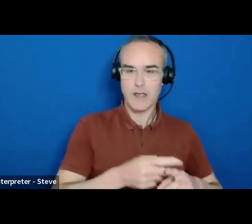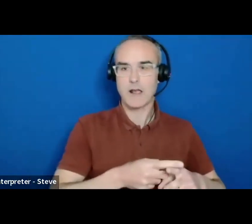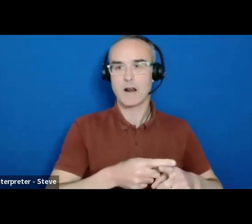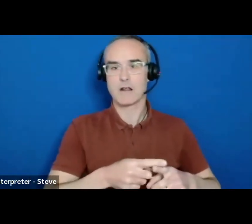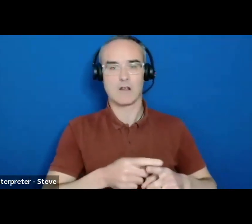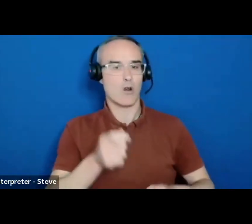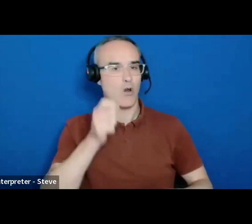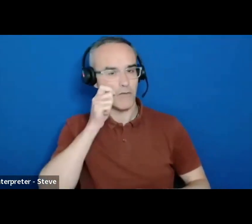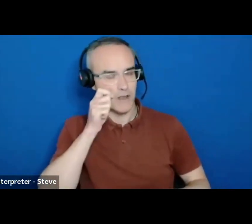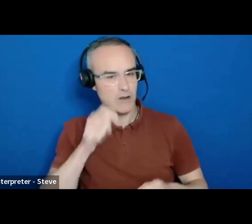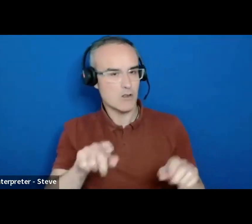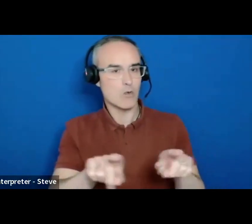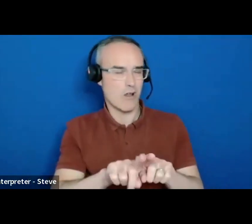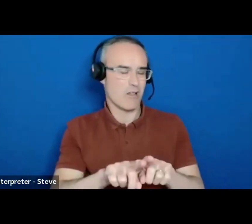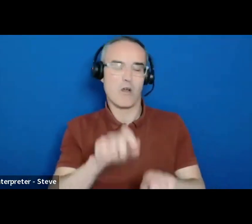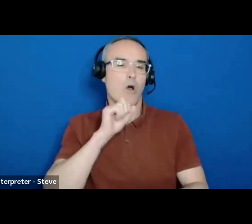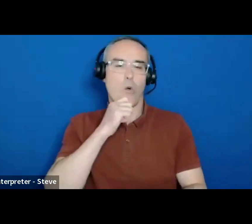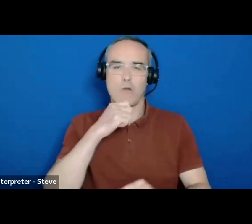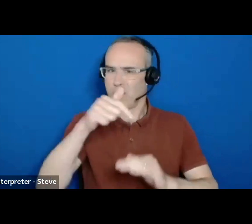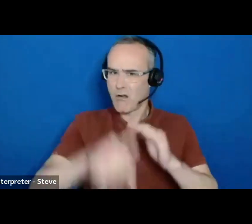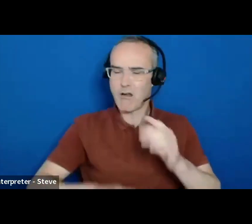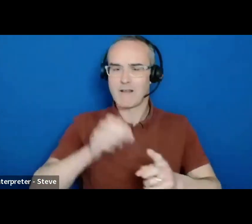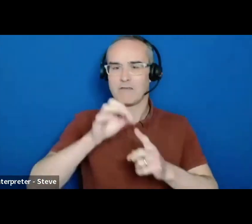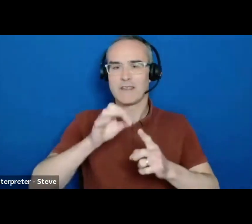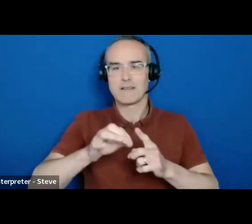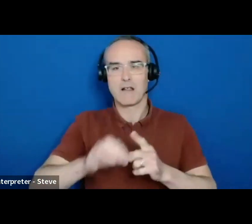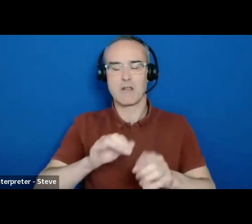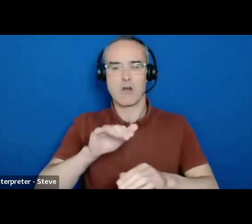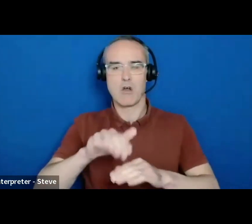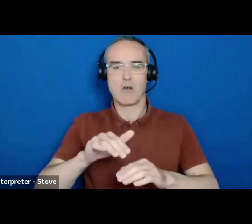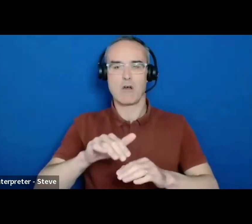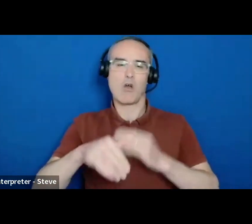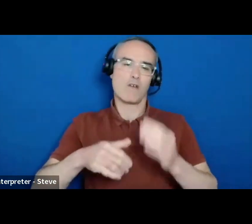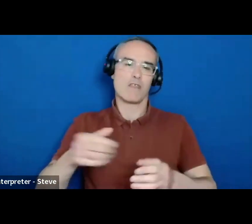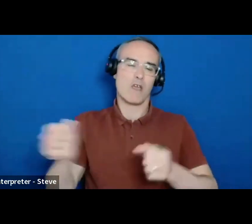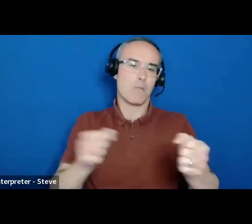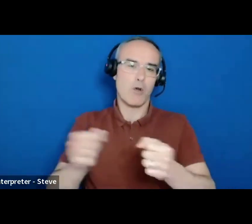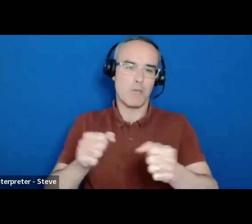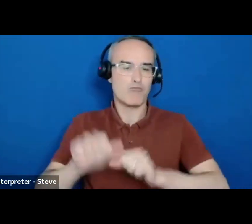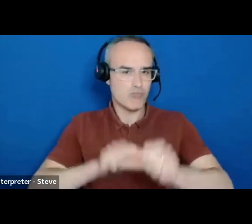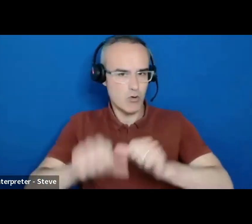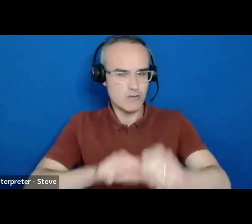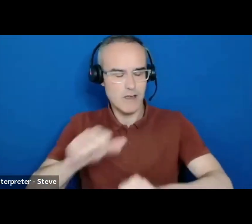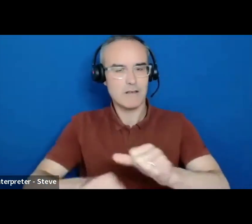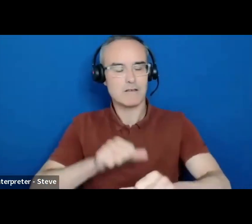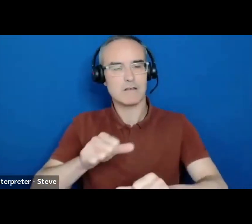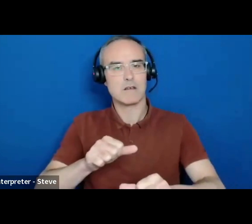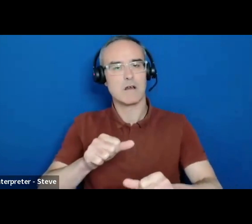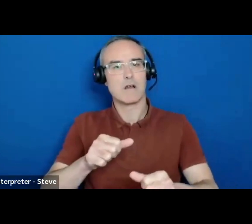And I won't go into too much detail about the appointment process or the type of things that we're looking for generally. But some of the,